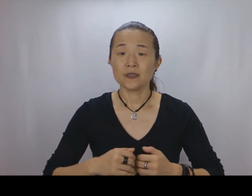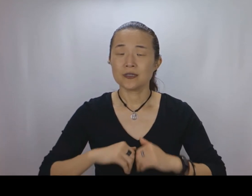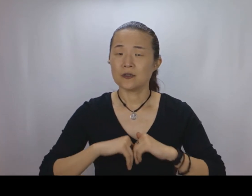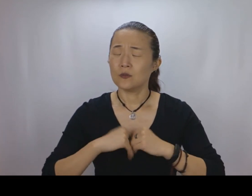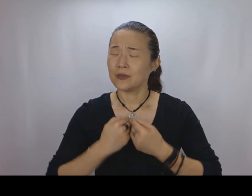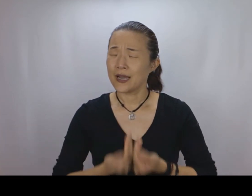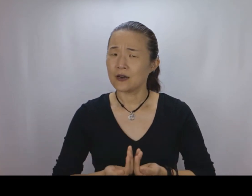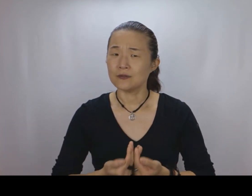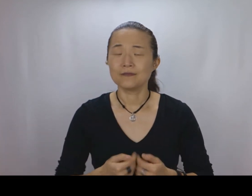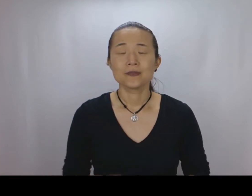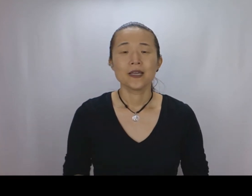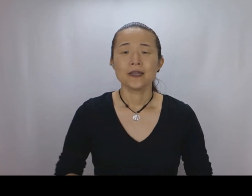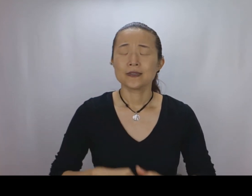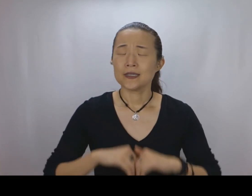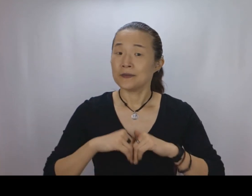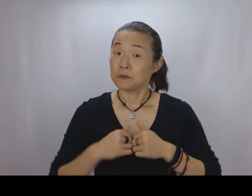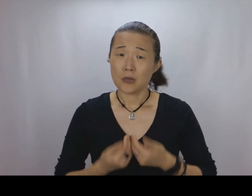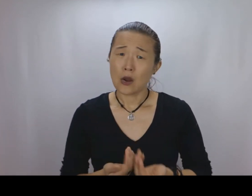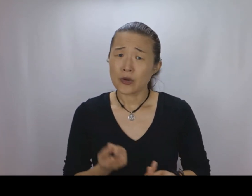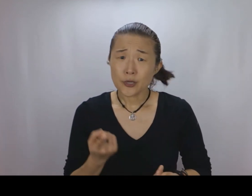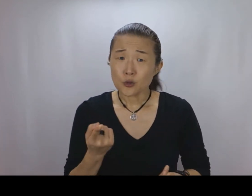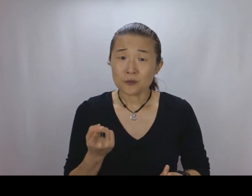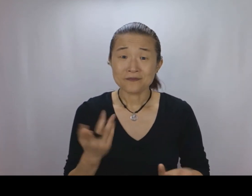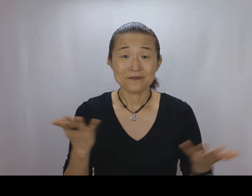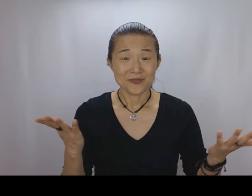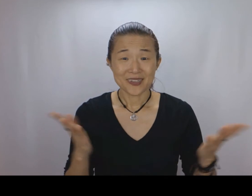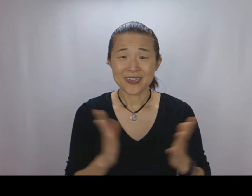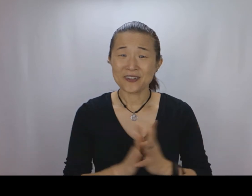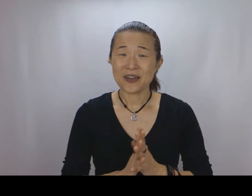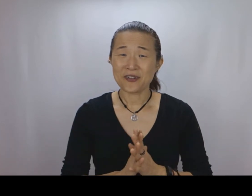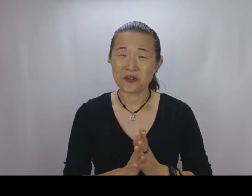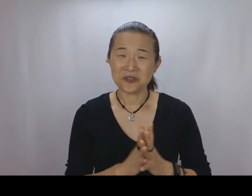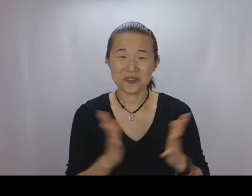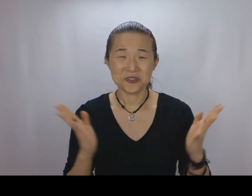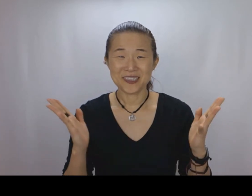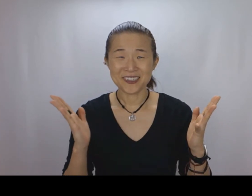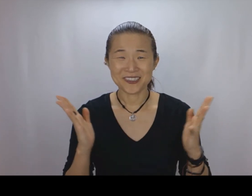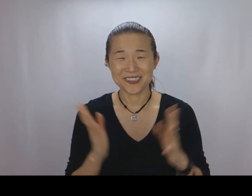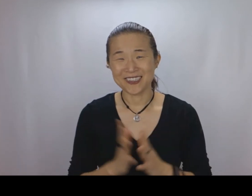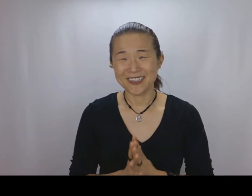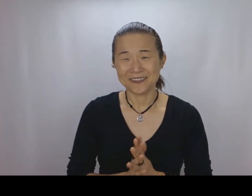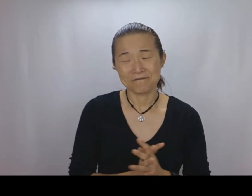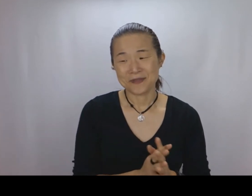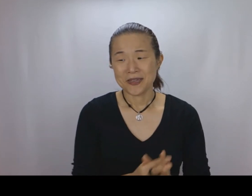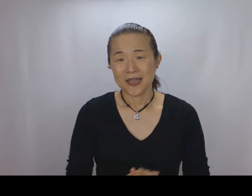So, how. You can say, "How are you?" Now you have a whole new sentence to say.